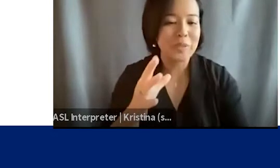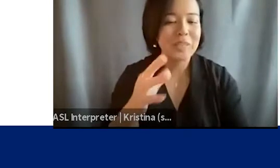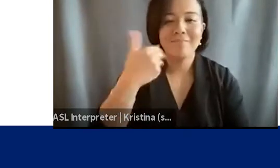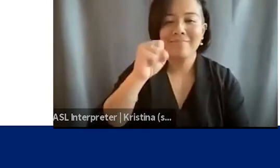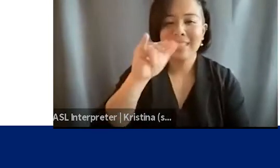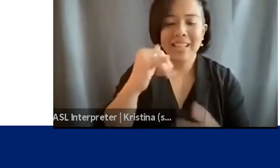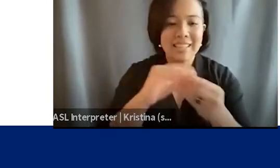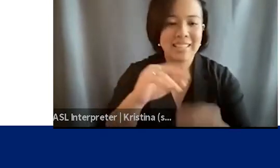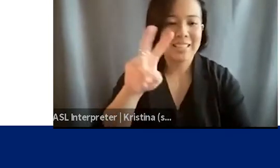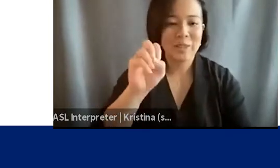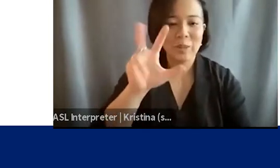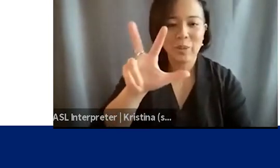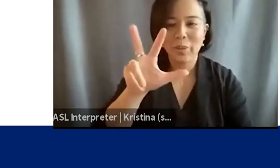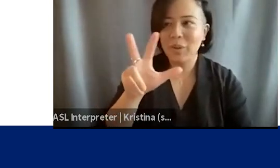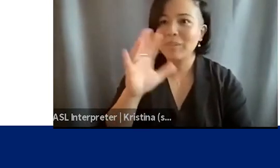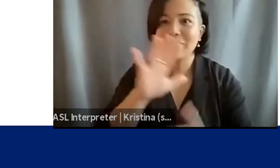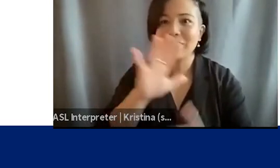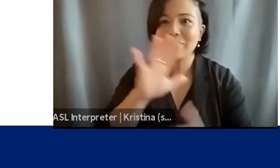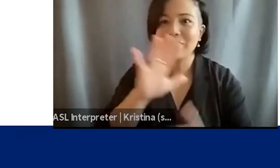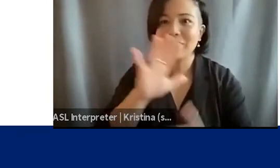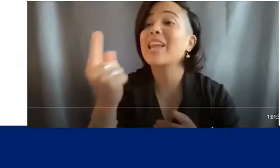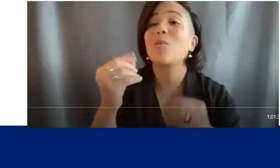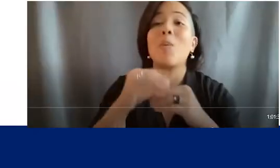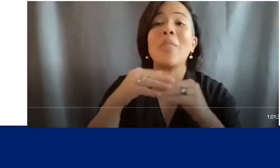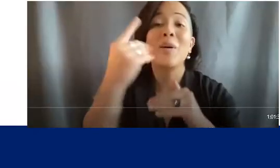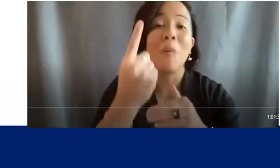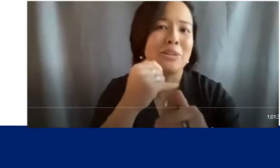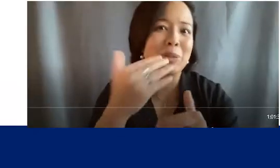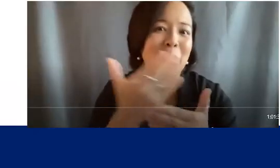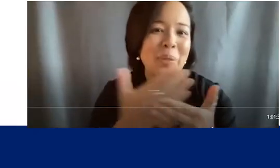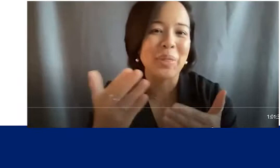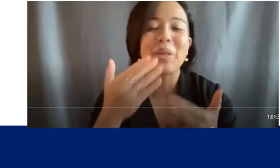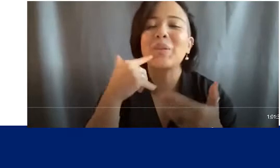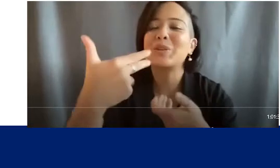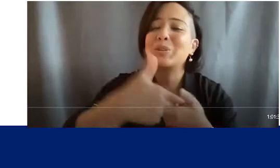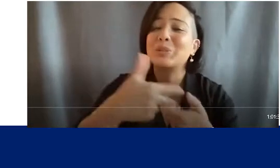so, that's great. Thank you for joining us and also, thank you, in the chat, I saw